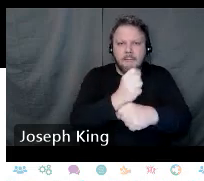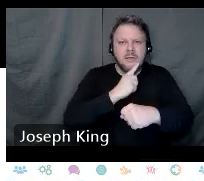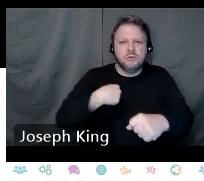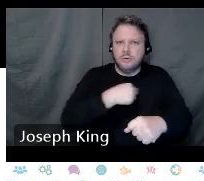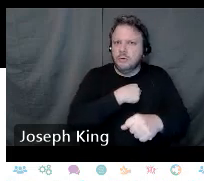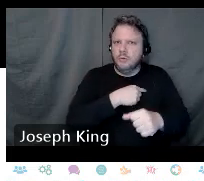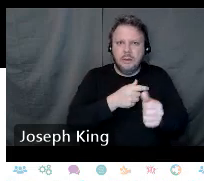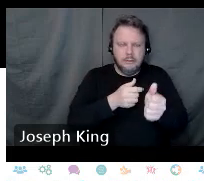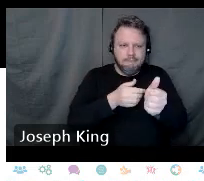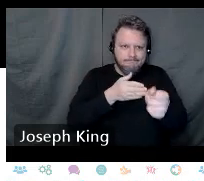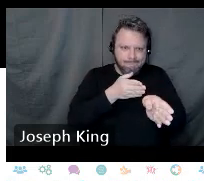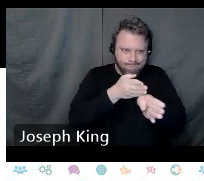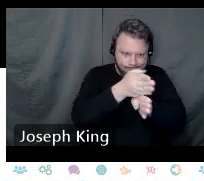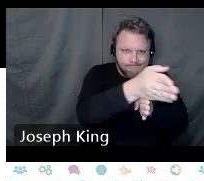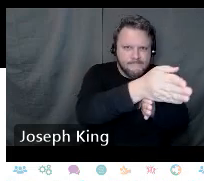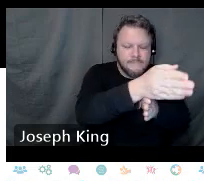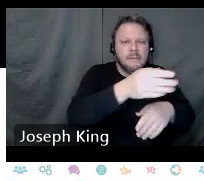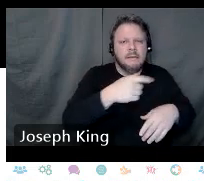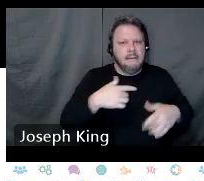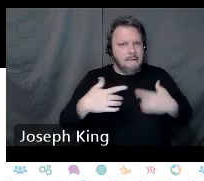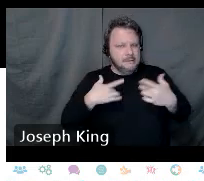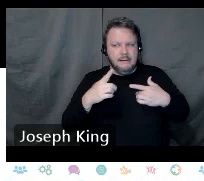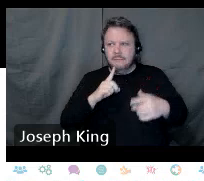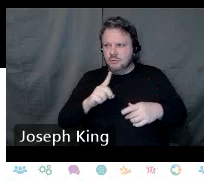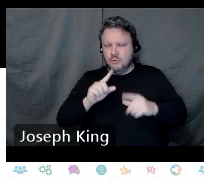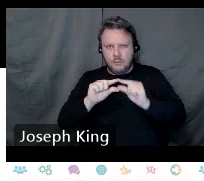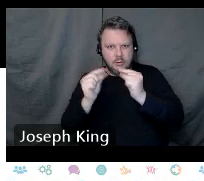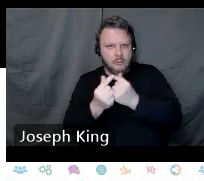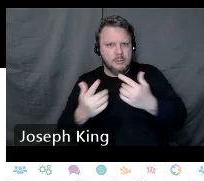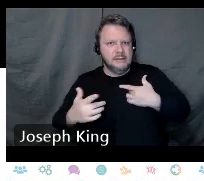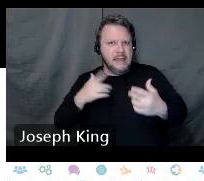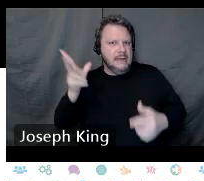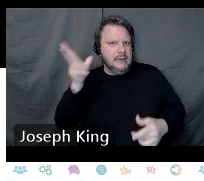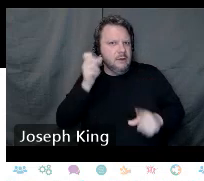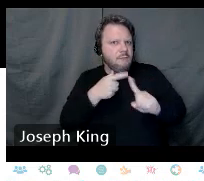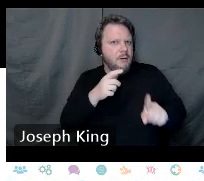track and I was very excited and I'm sure the group was very excited to hear from